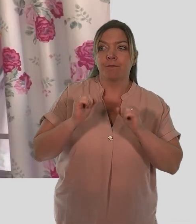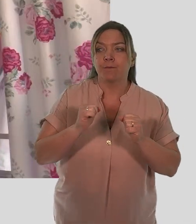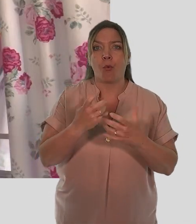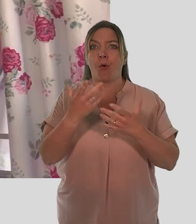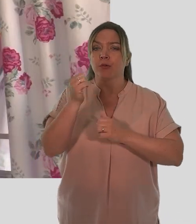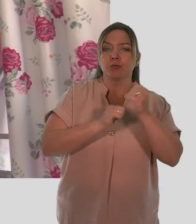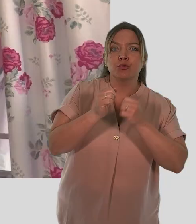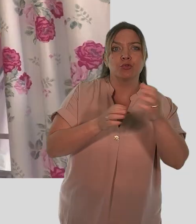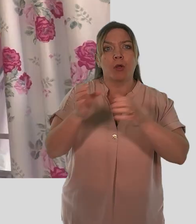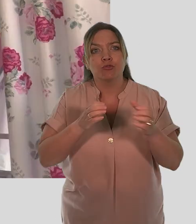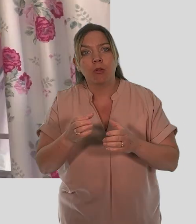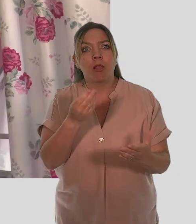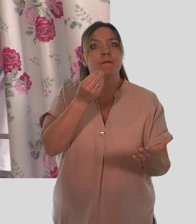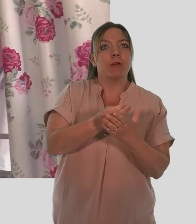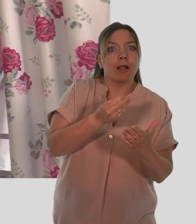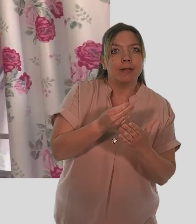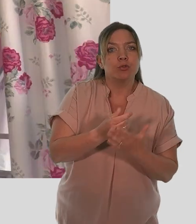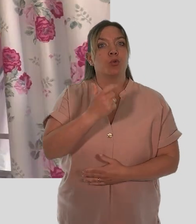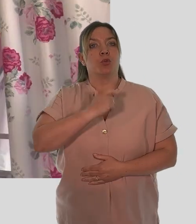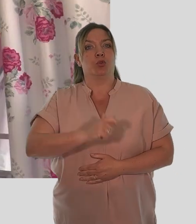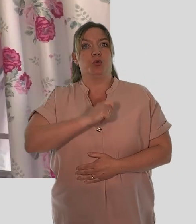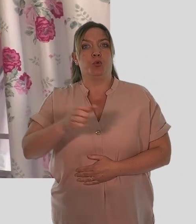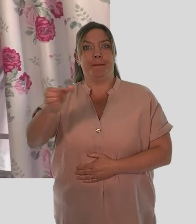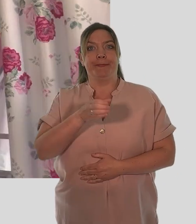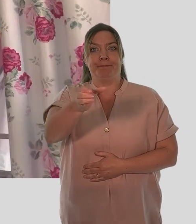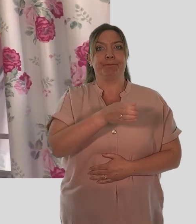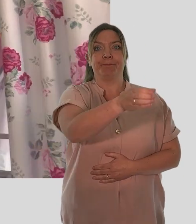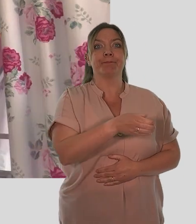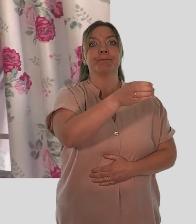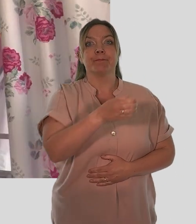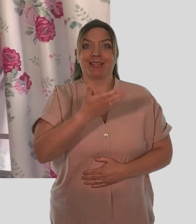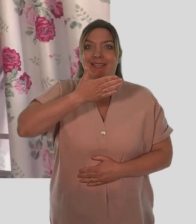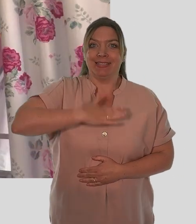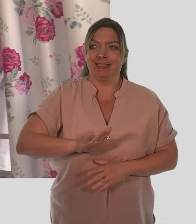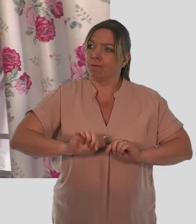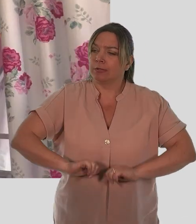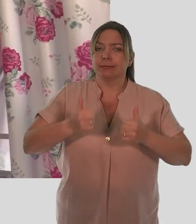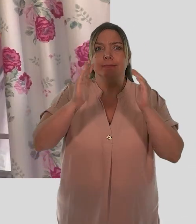financial and human resources required for adequate dementia care.